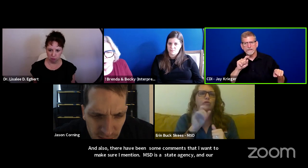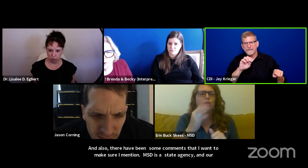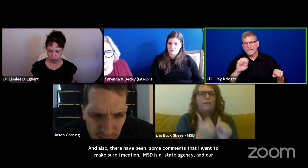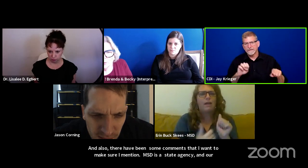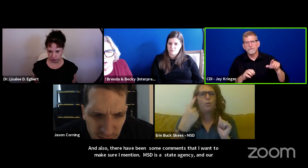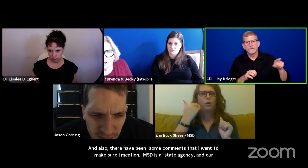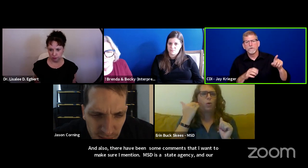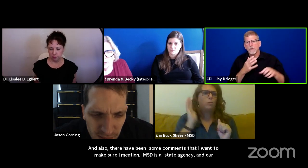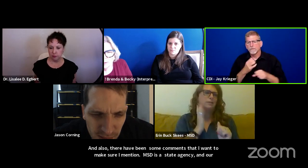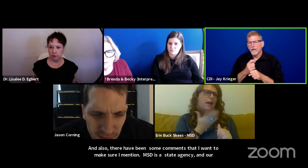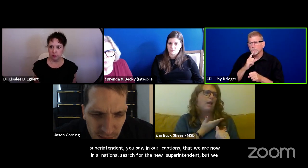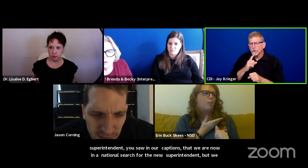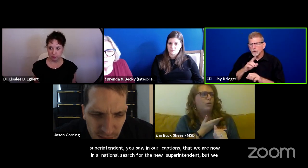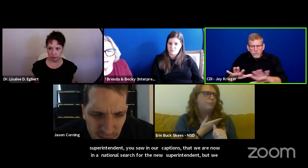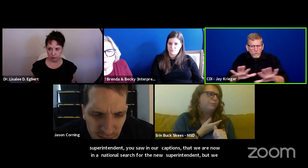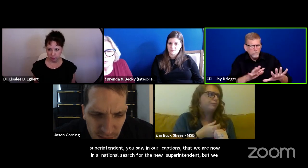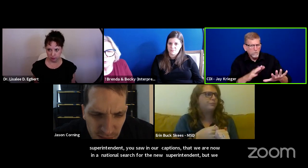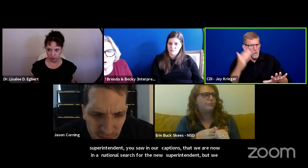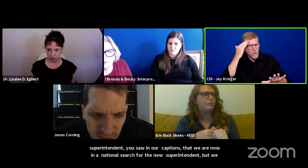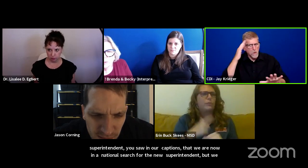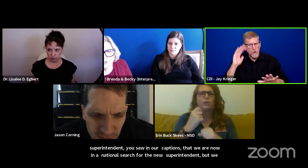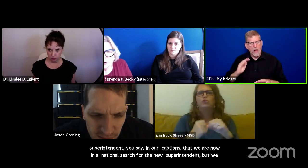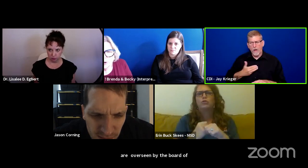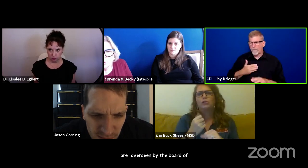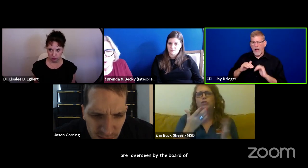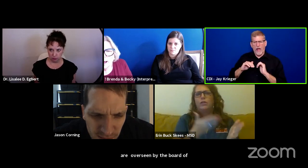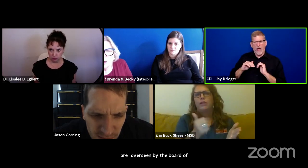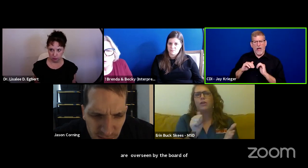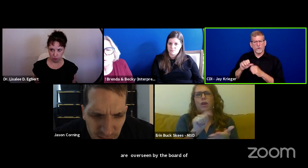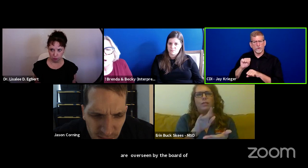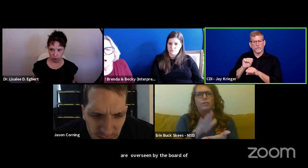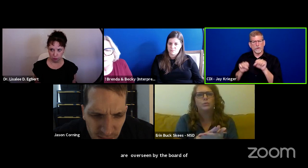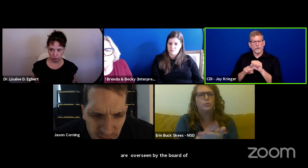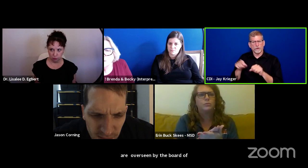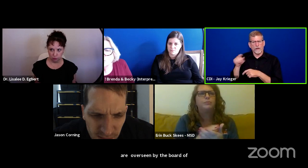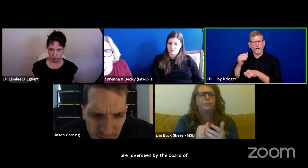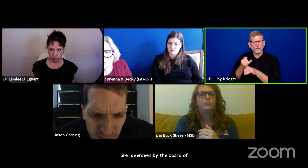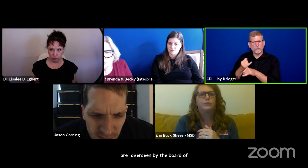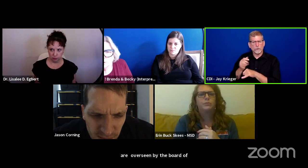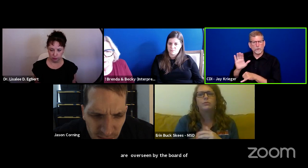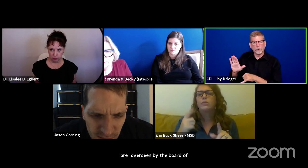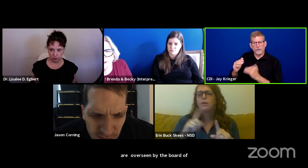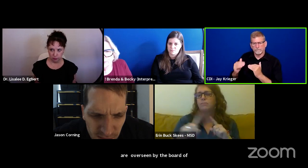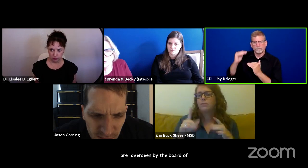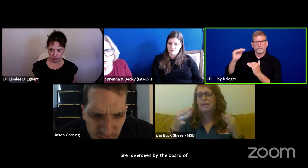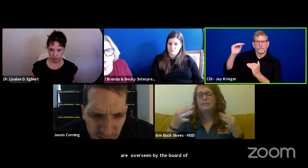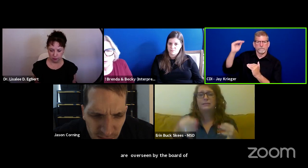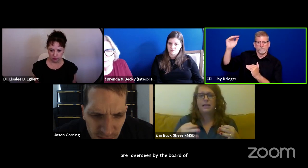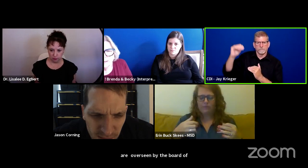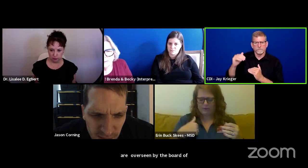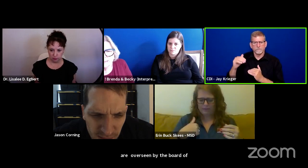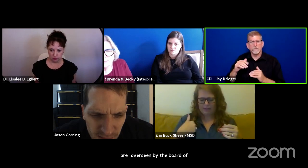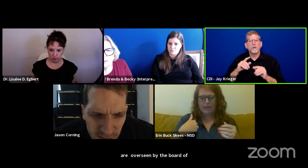So it would be helpful for everyone to know our structure here at the school, at MSD.